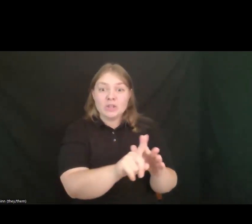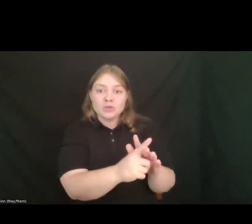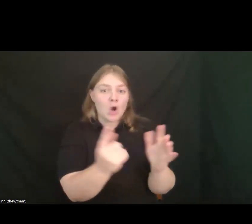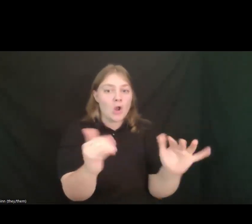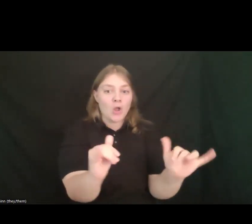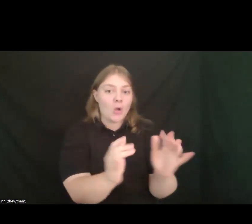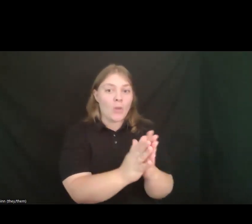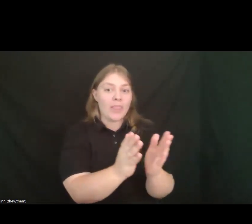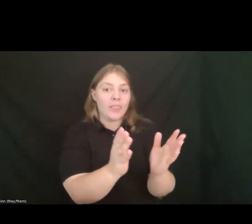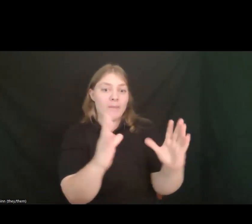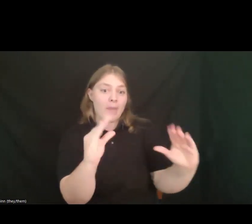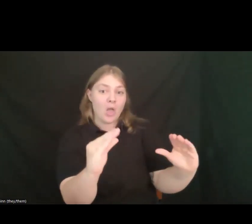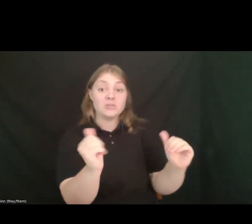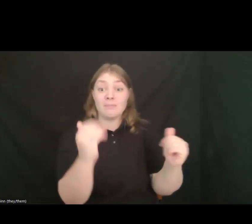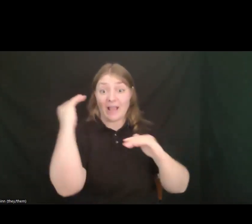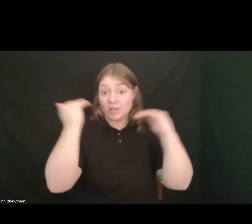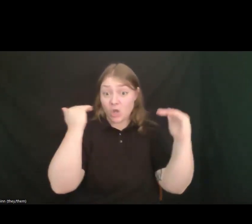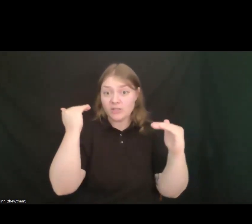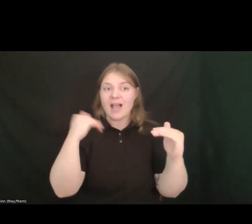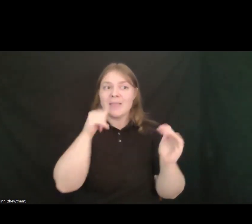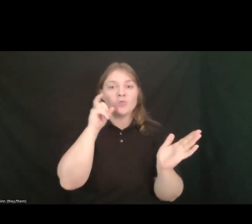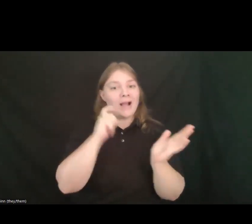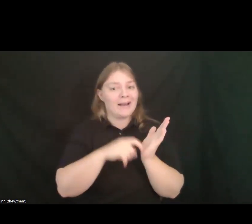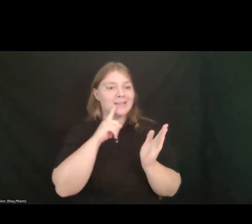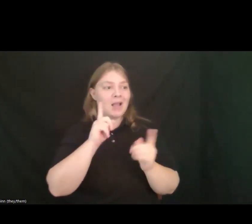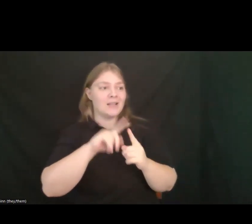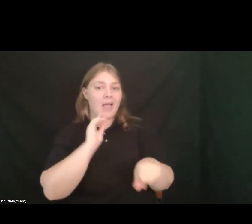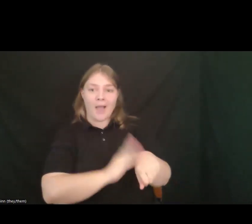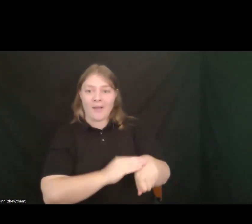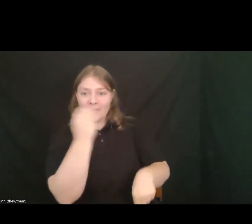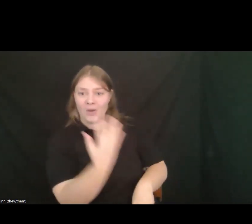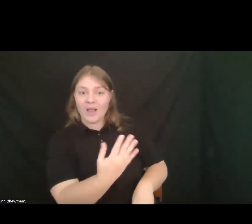lot of adults because that's who I predominantly work with they take the pillows and they begin to